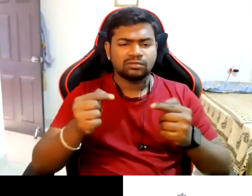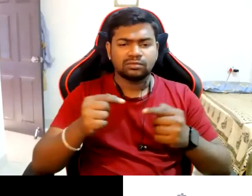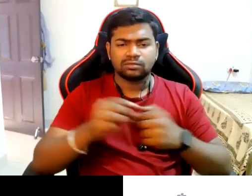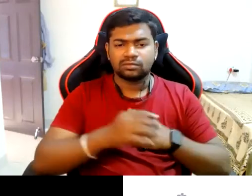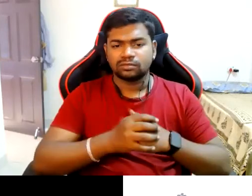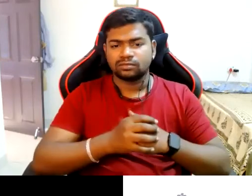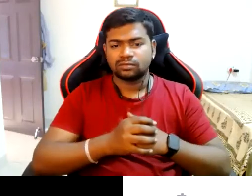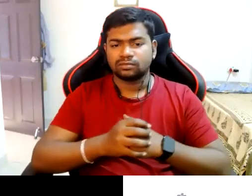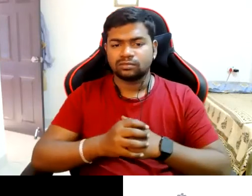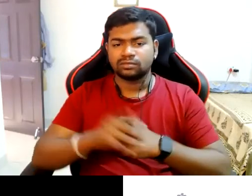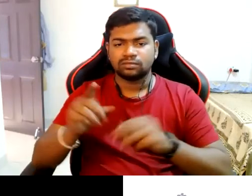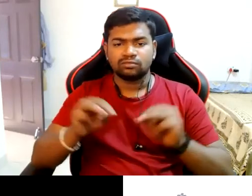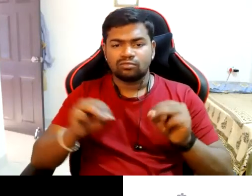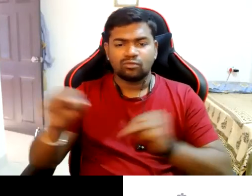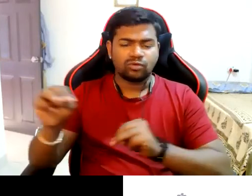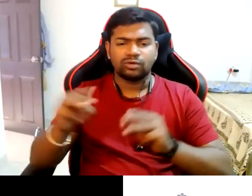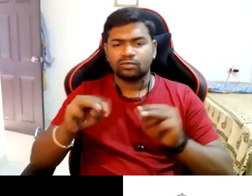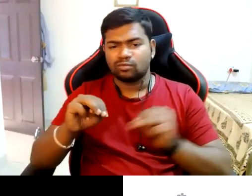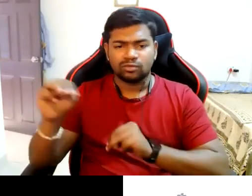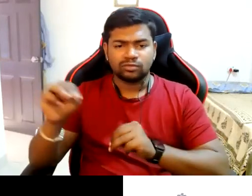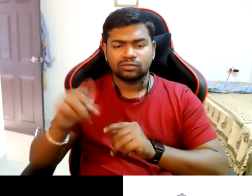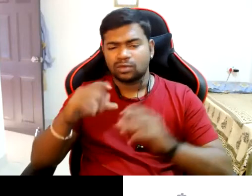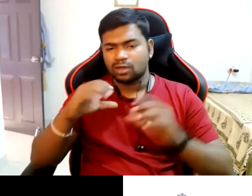And let's move on and move on. continue in delivering excellence.